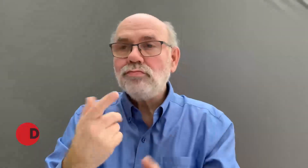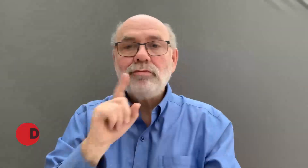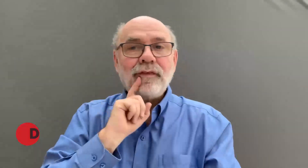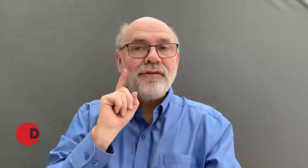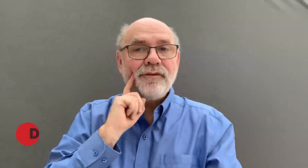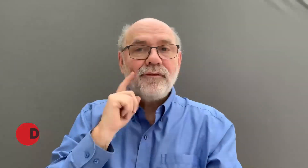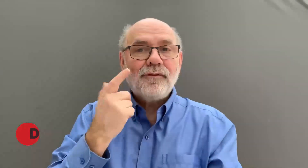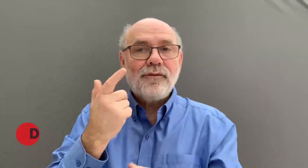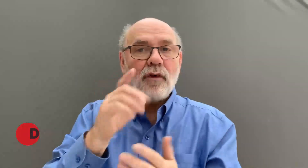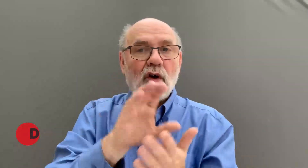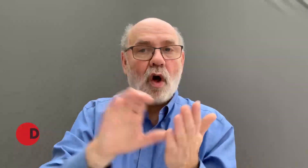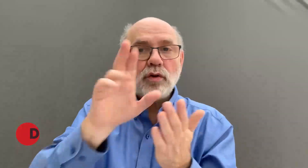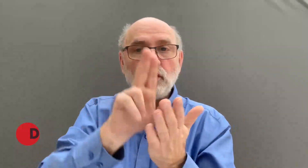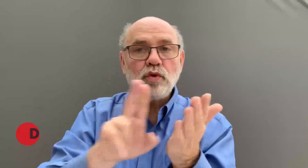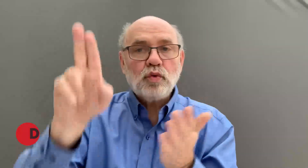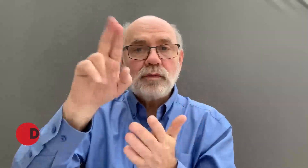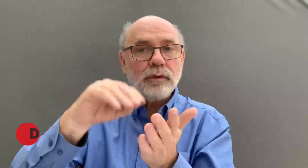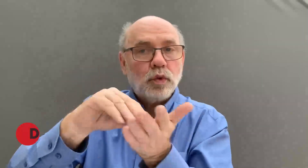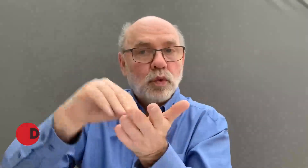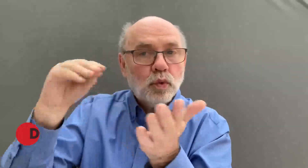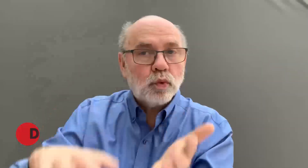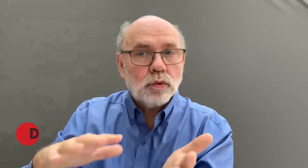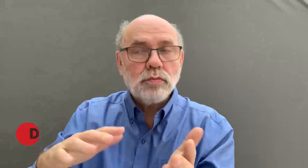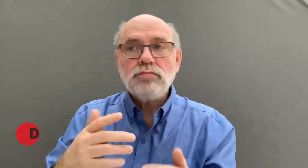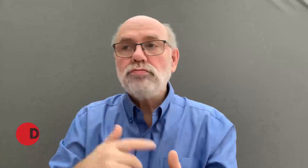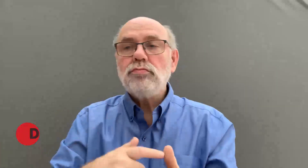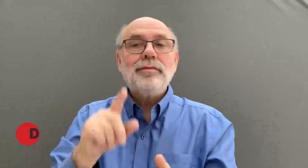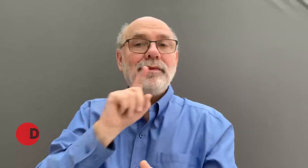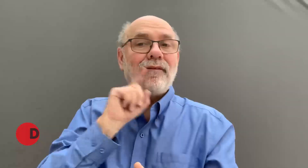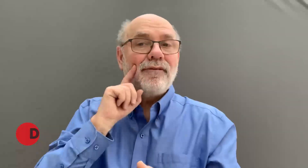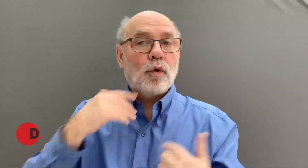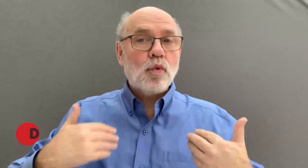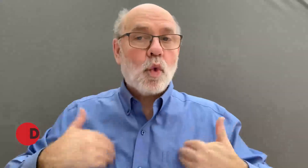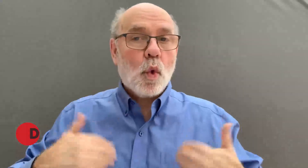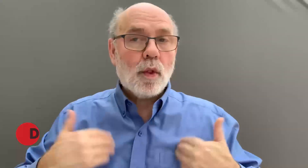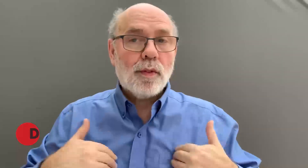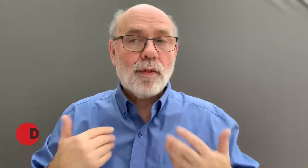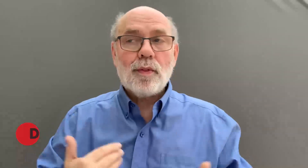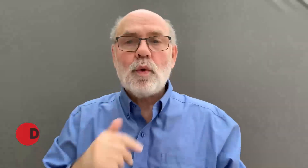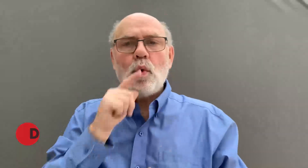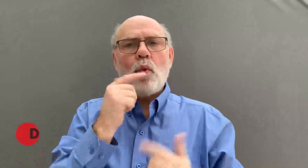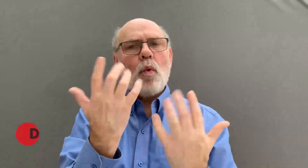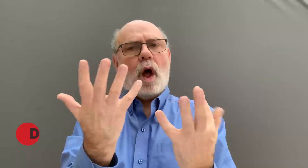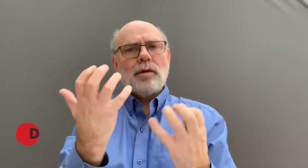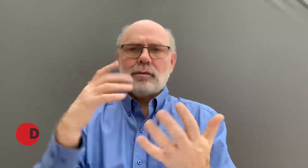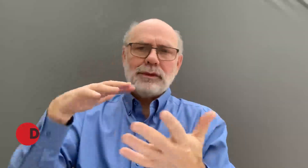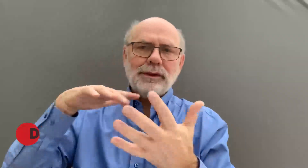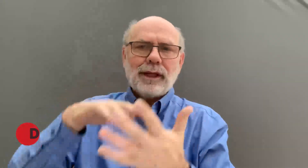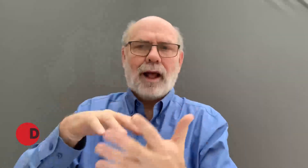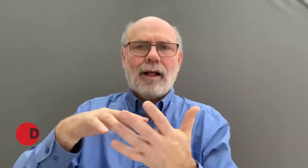Deaf college and university students, and Deaf youth who want to study to